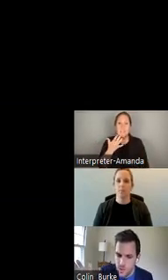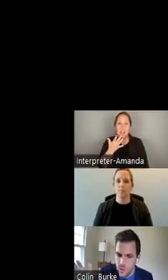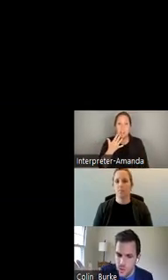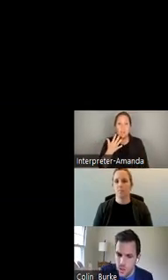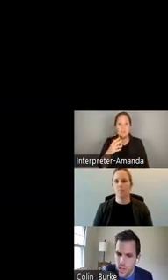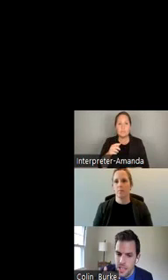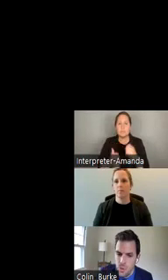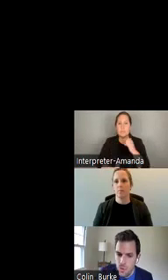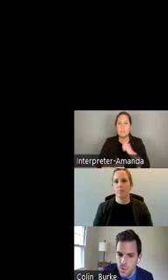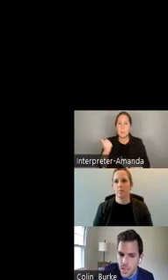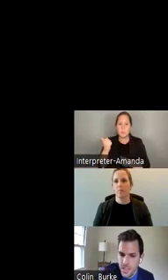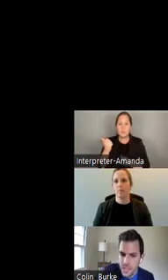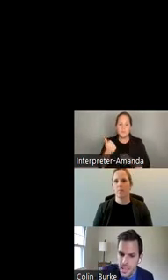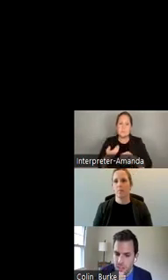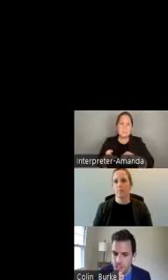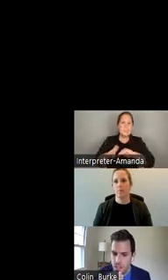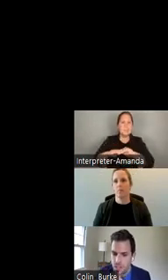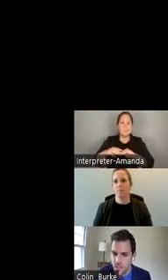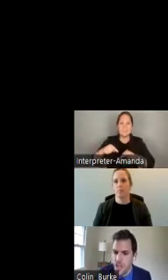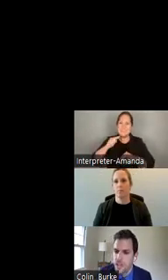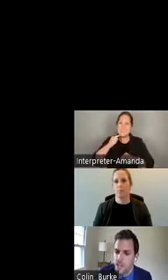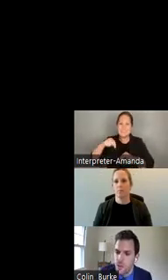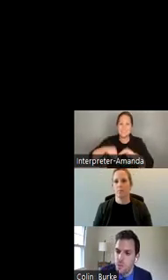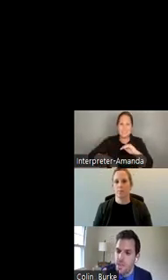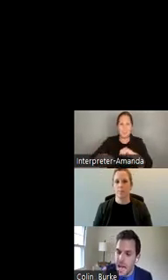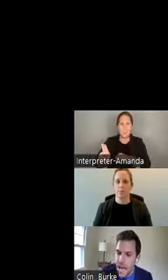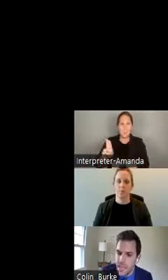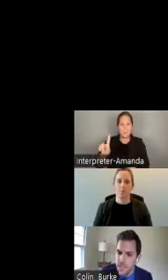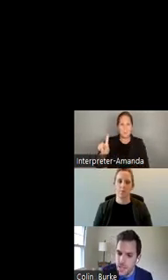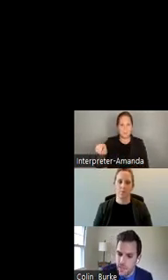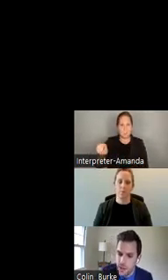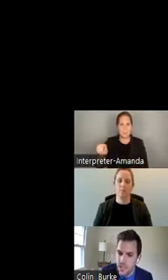disorder and so what we see on the left here is just the youth with the highest severity